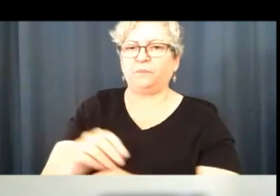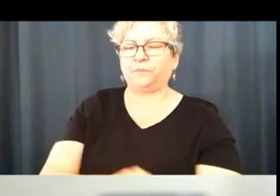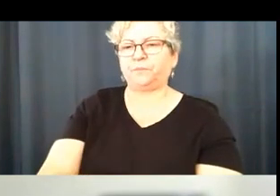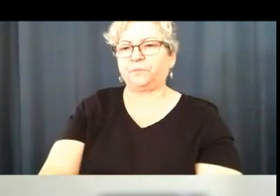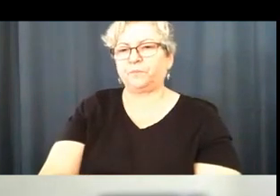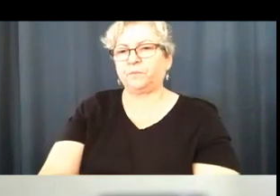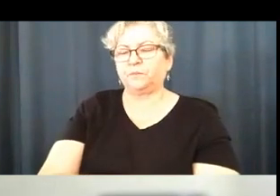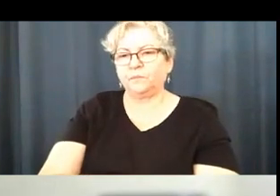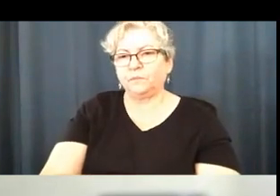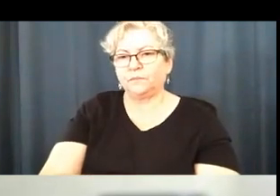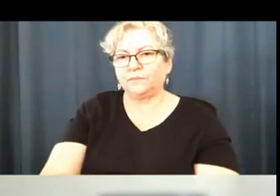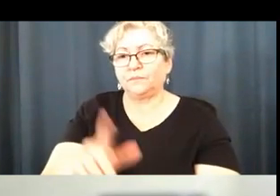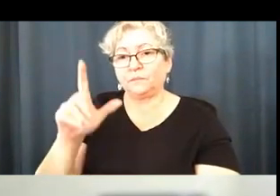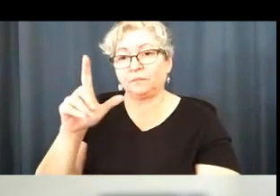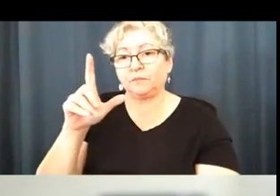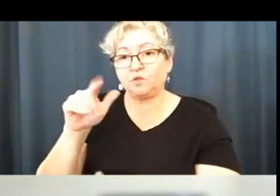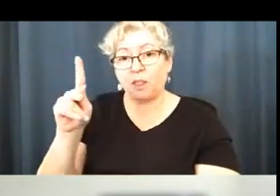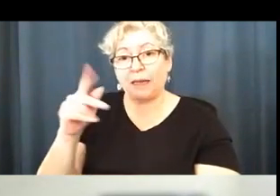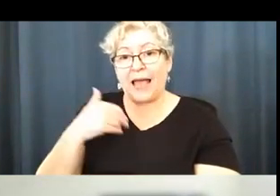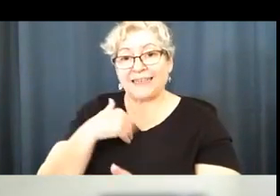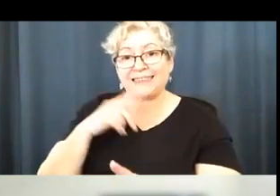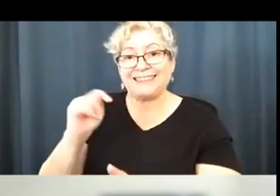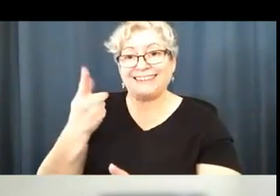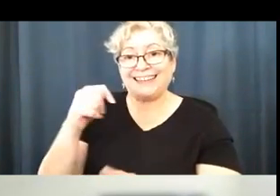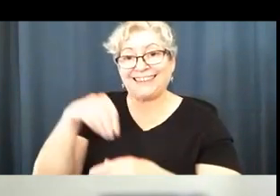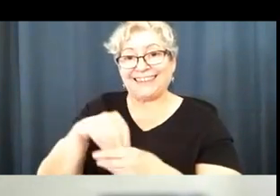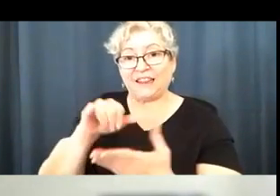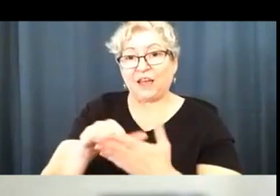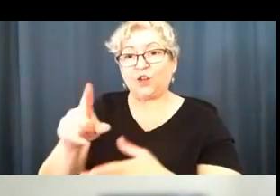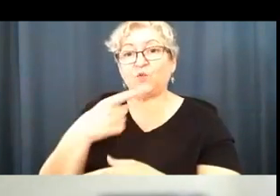And as long as the link actually has the text, like if you say that, please use the following link